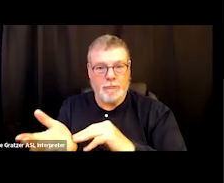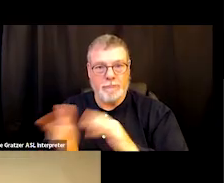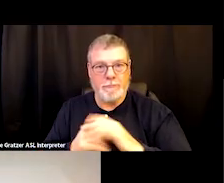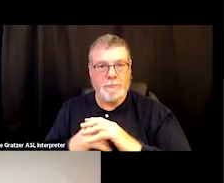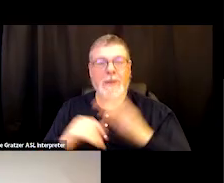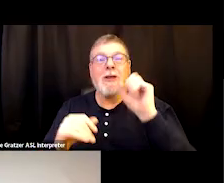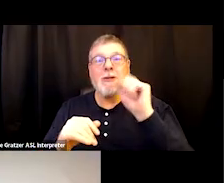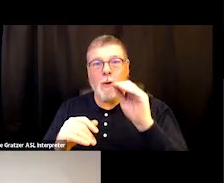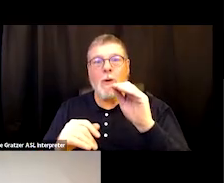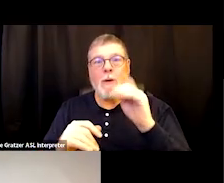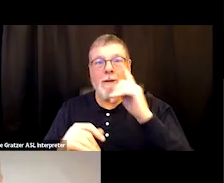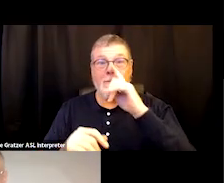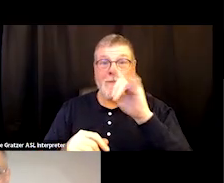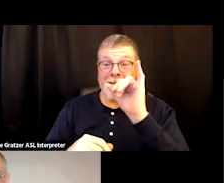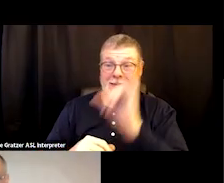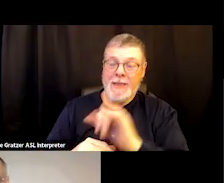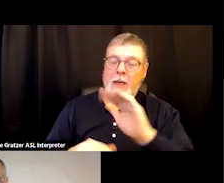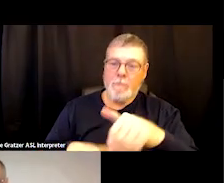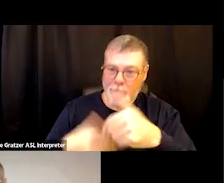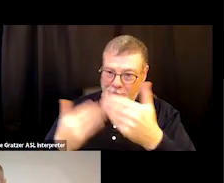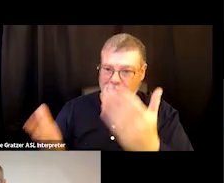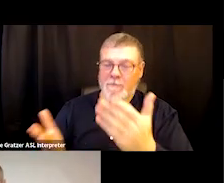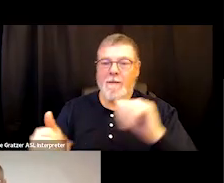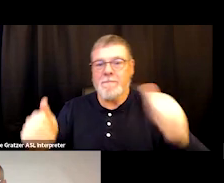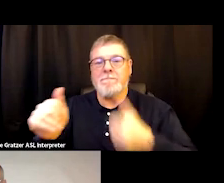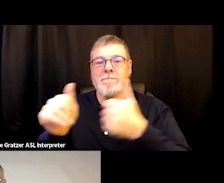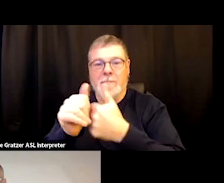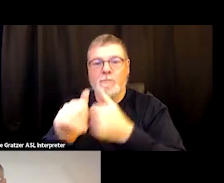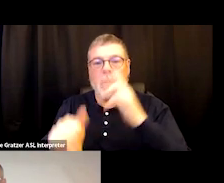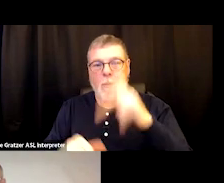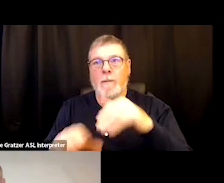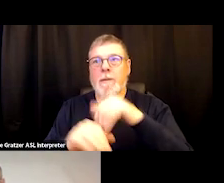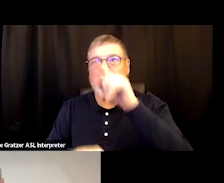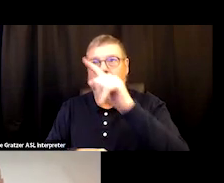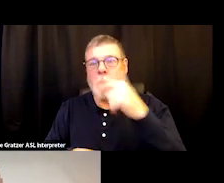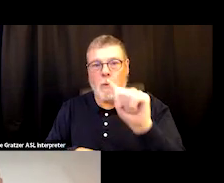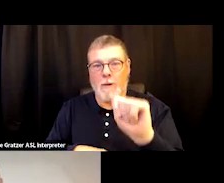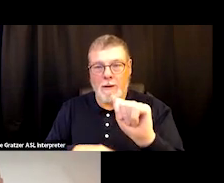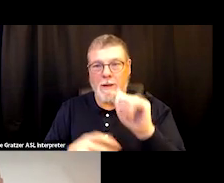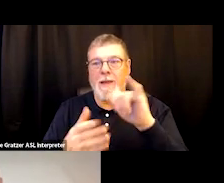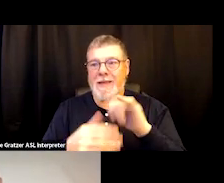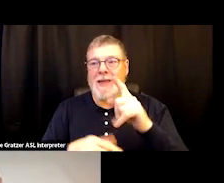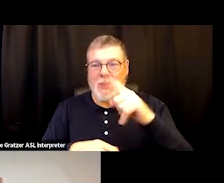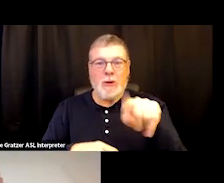So just to provide some follow up to that question that was in the Q&A that you can,